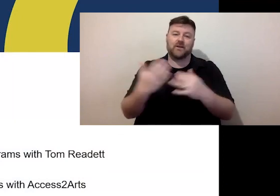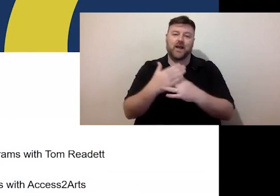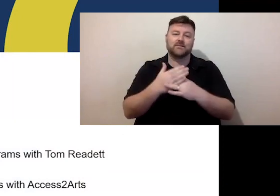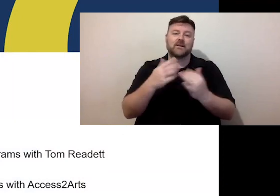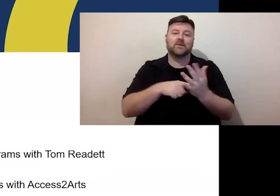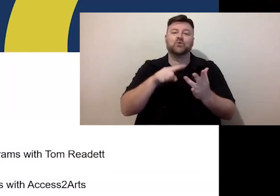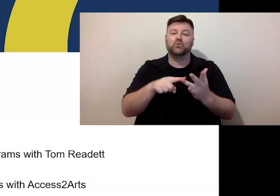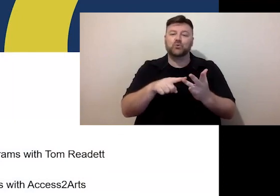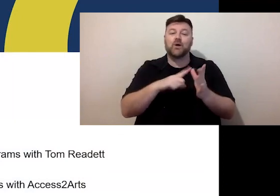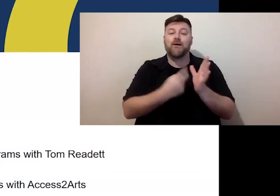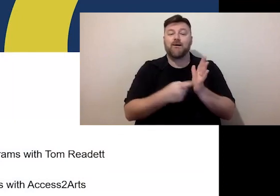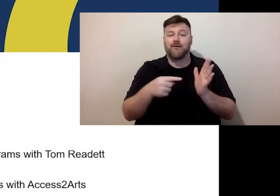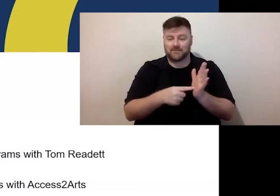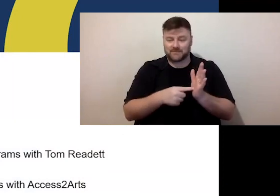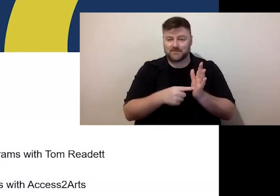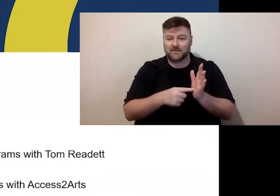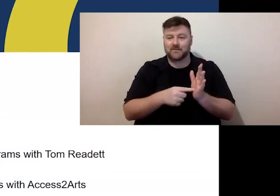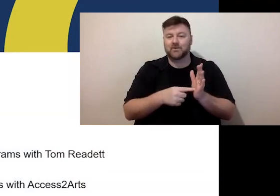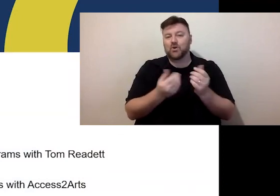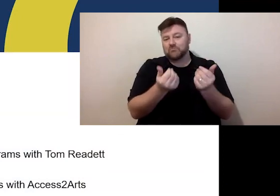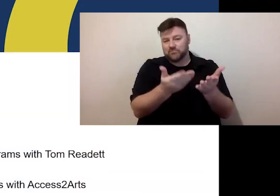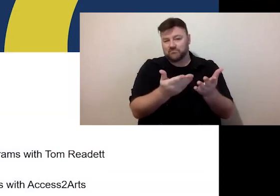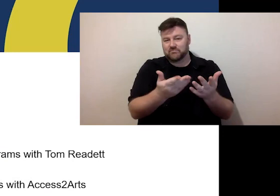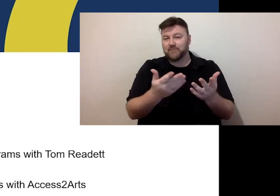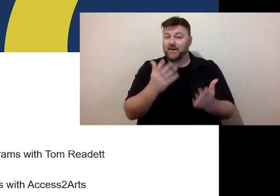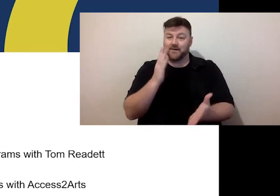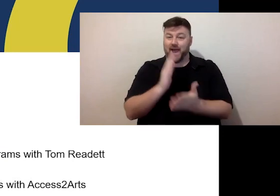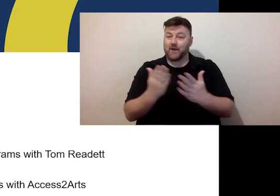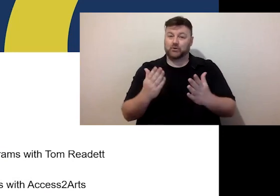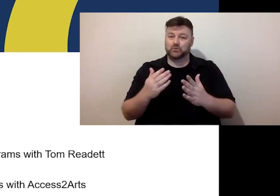Again, a very practical session on how and the